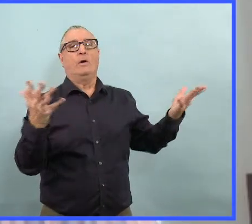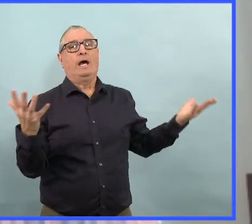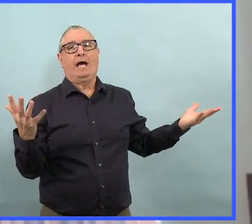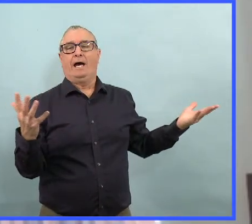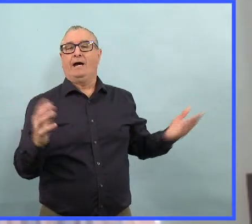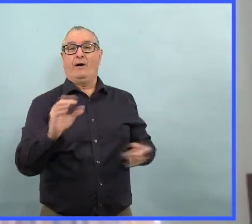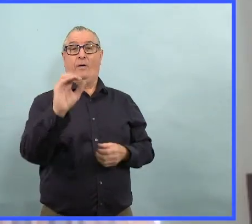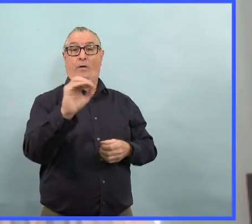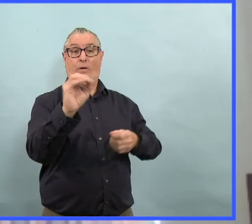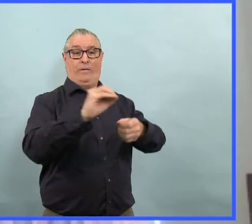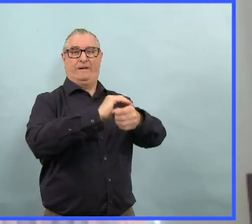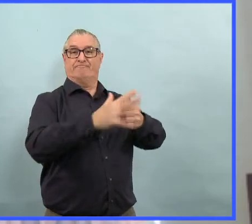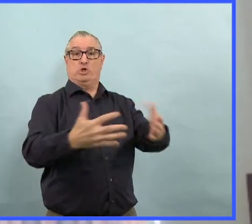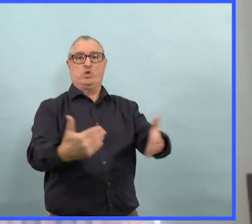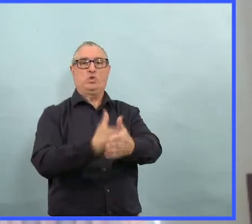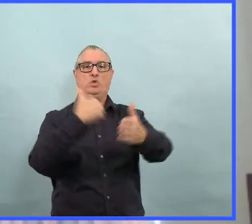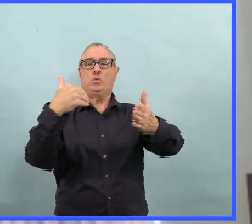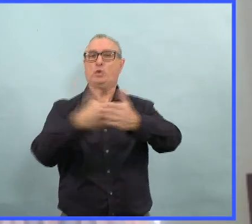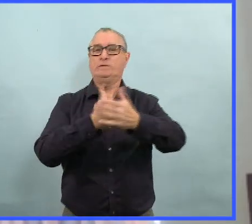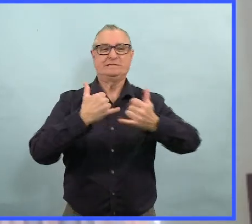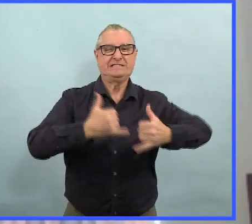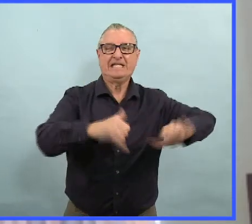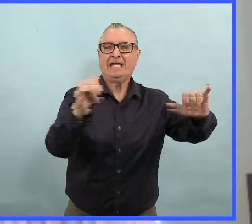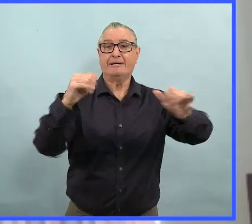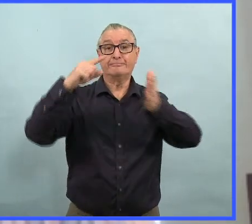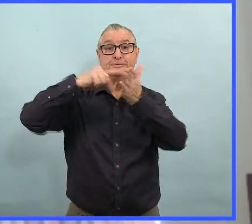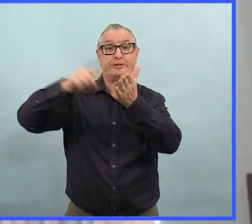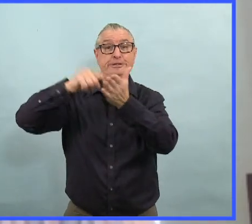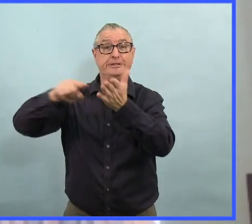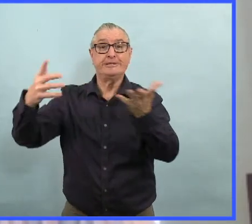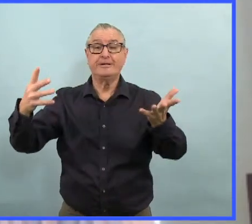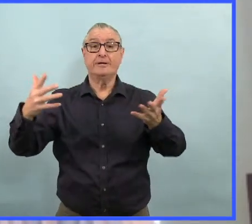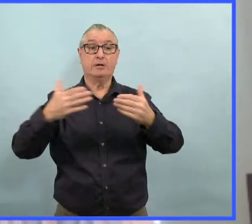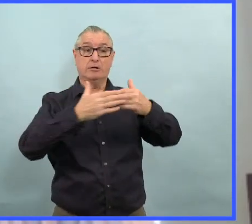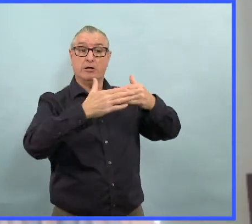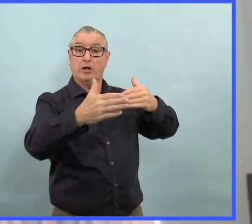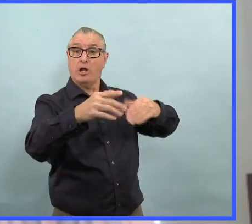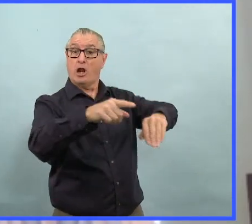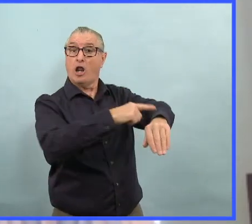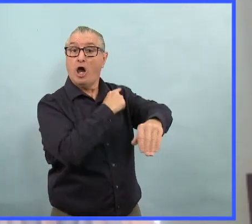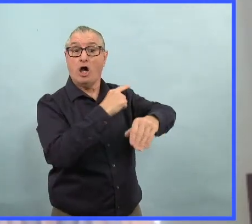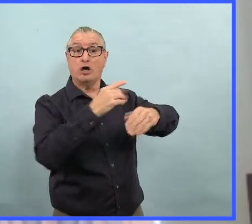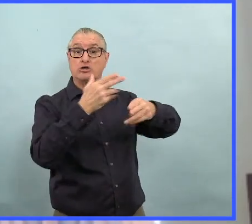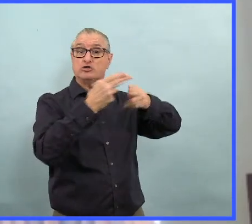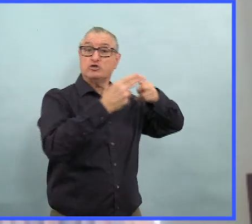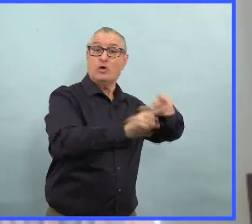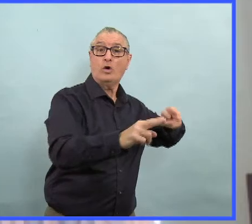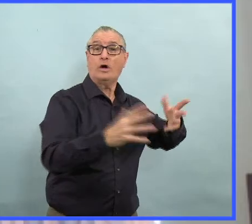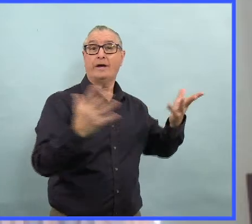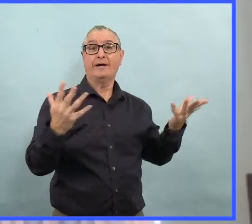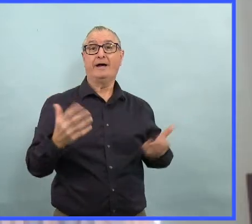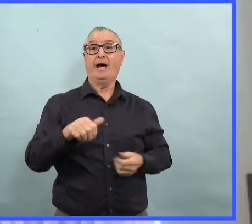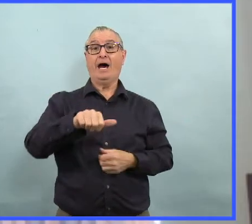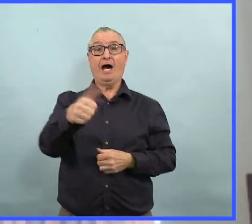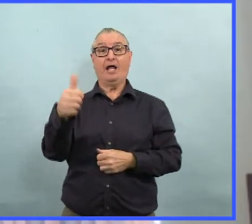immunity uh from prior infections uh it was we were looking at the evidence that suggested that